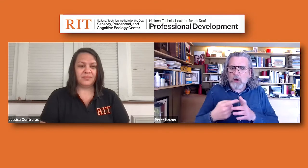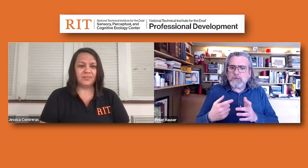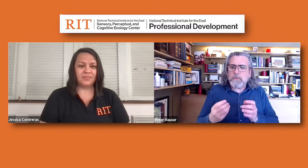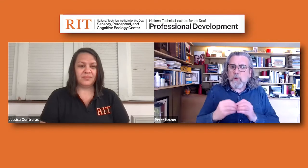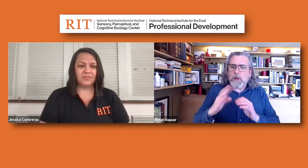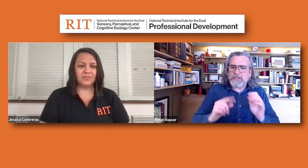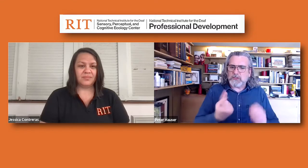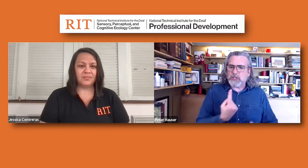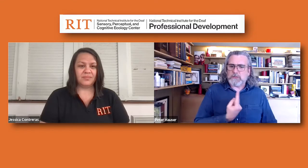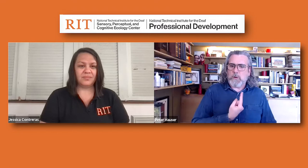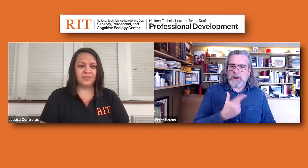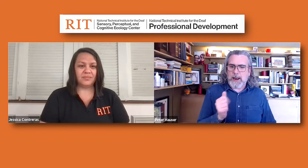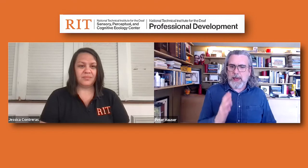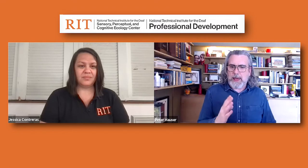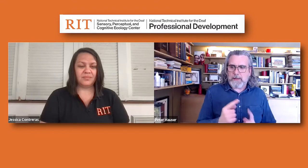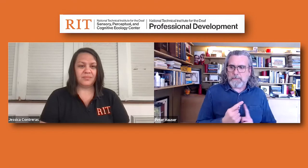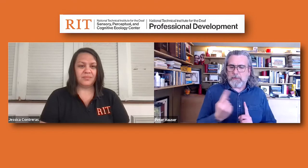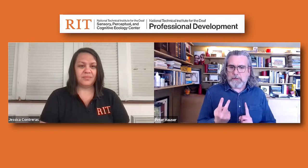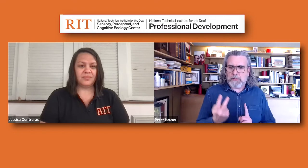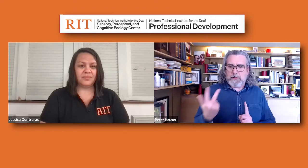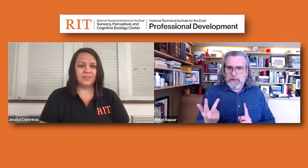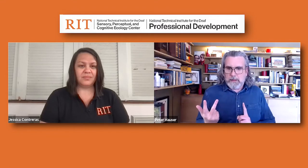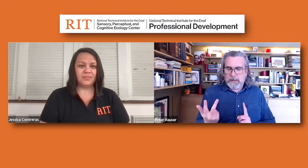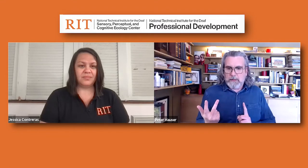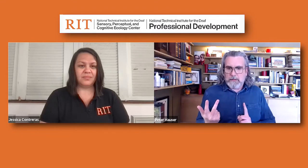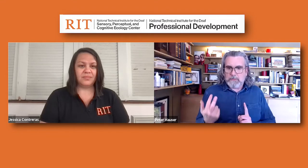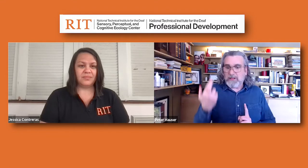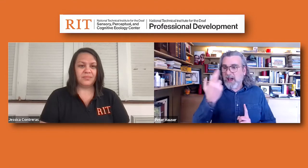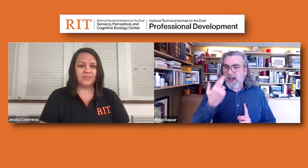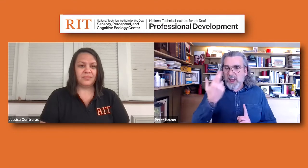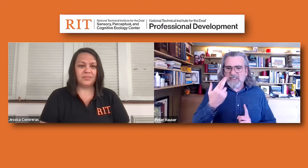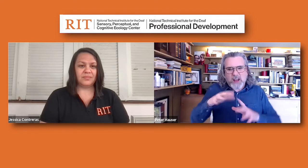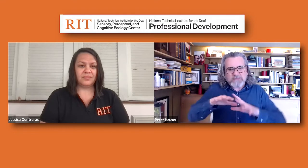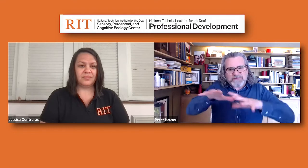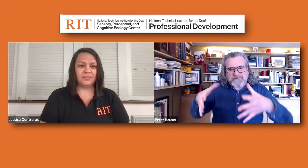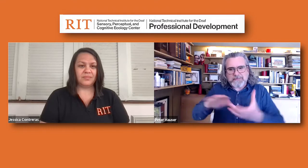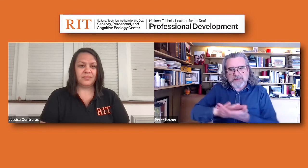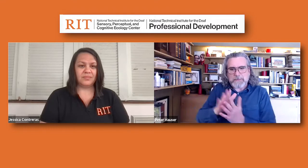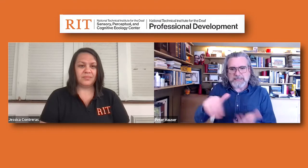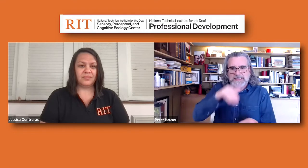and it wasn't just me doing research, it wasn't just my lab, but there were several of us who had labs.